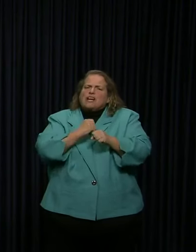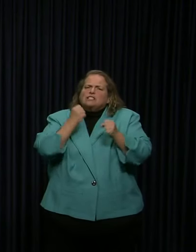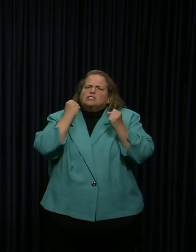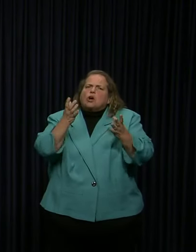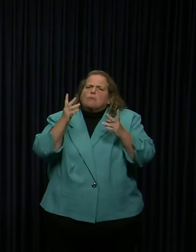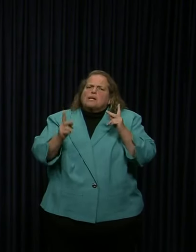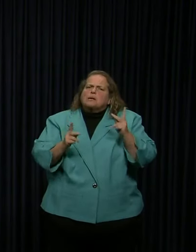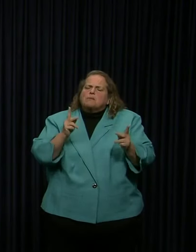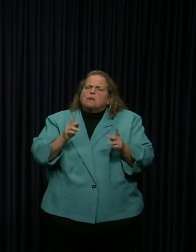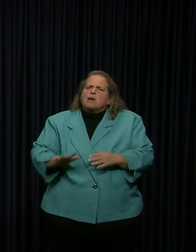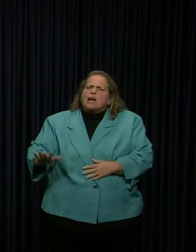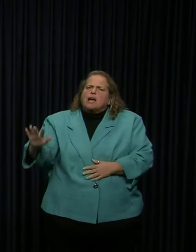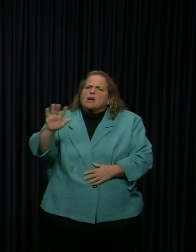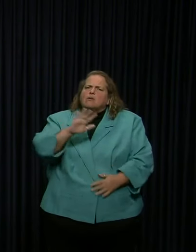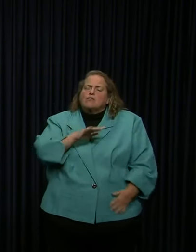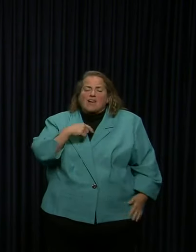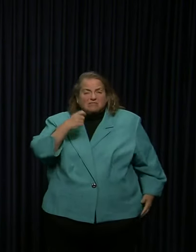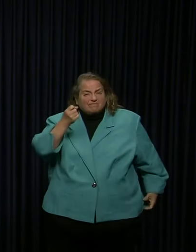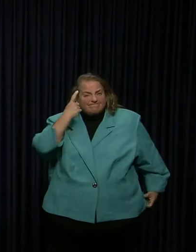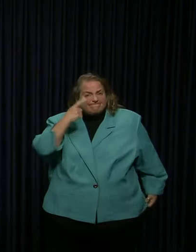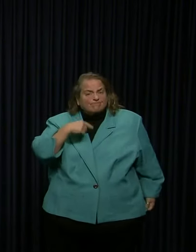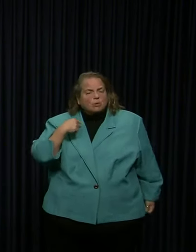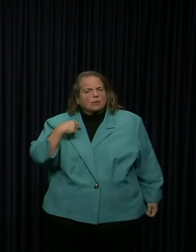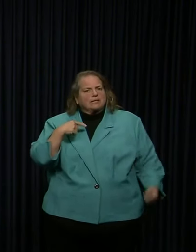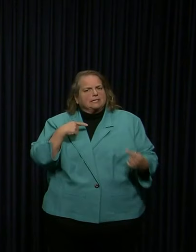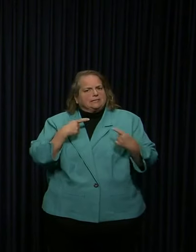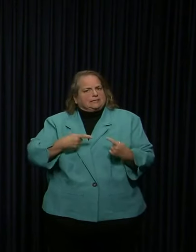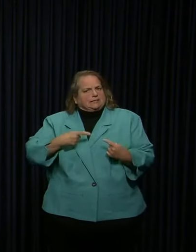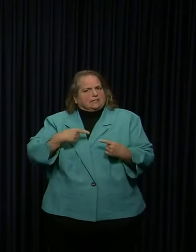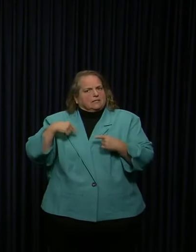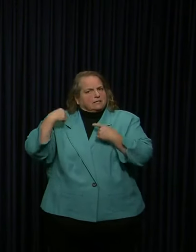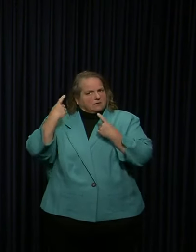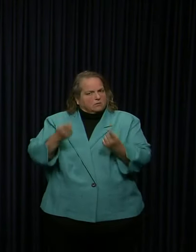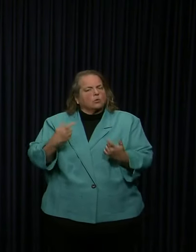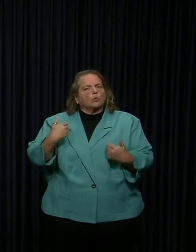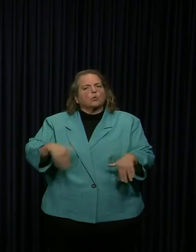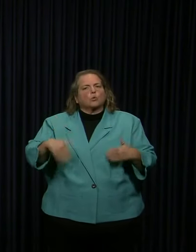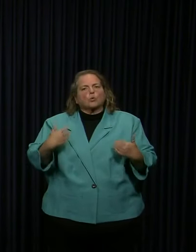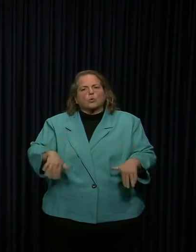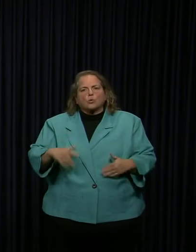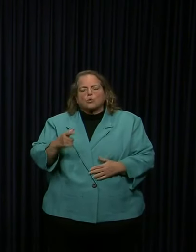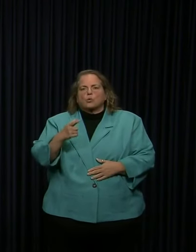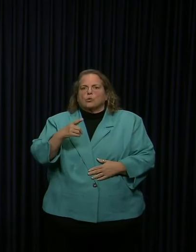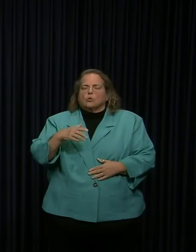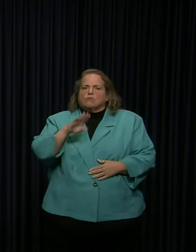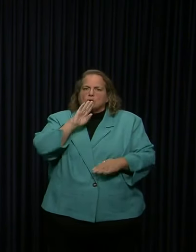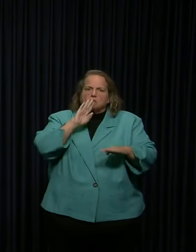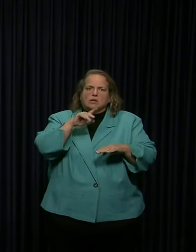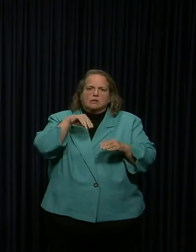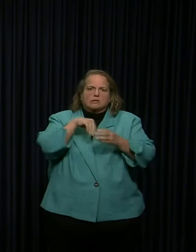HERE IN KENTUCKY WILL SHOW THAT WE DID IT BETTER THAN JUST ABOUT ANYWHERE ELSE. THAT'S WHAT YOU ARE DOING.